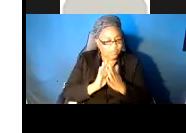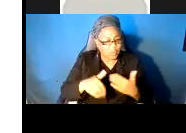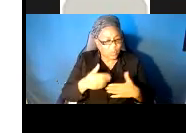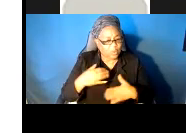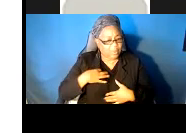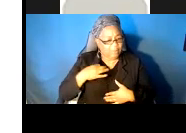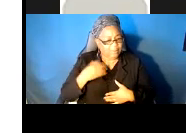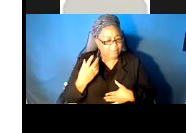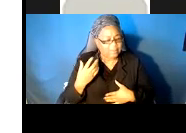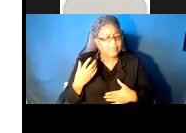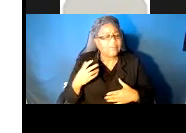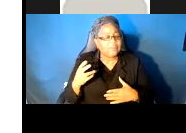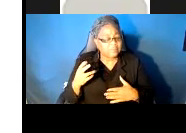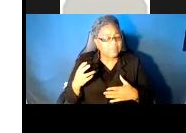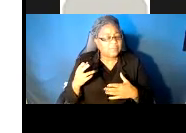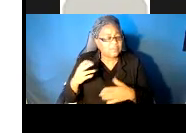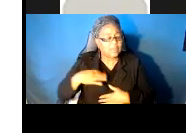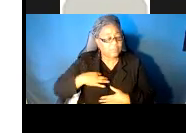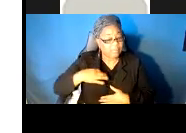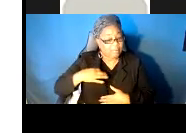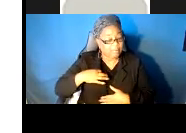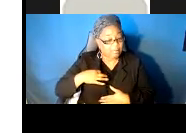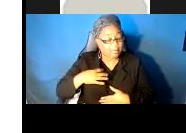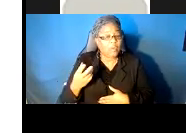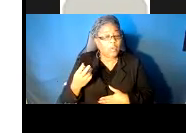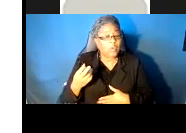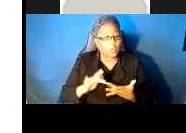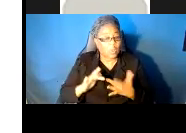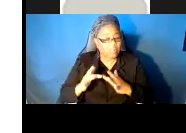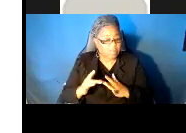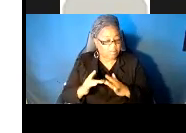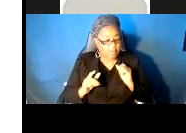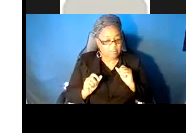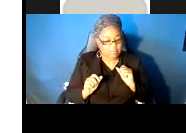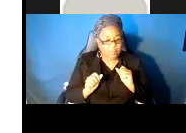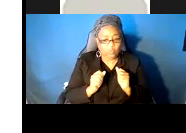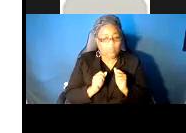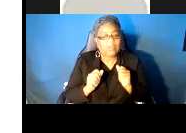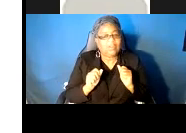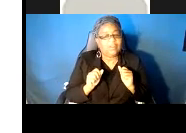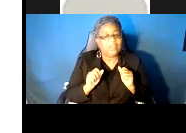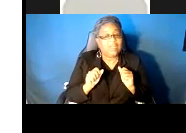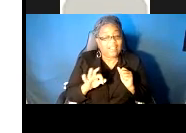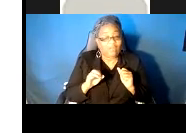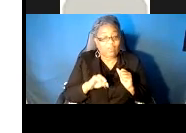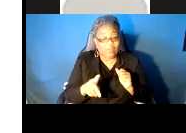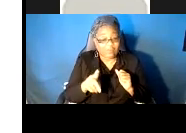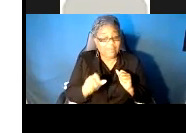unless a disability prevents them from doing so. Please contact us to begin a conversation about how to make sure